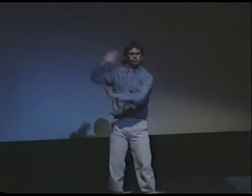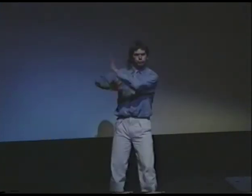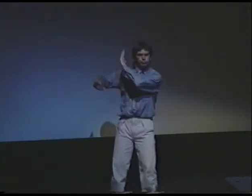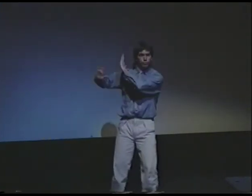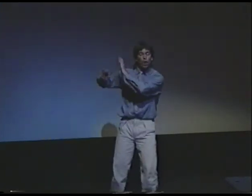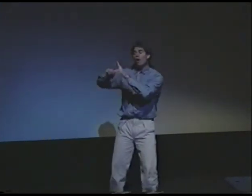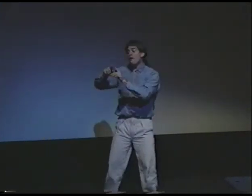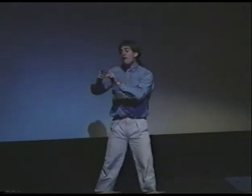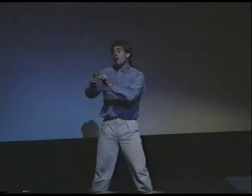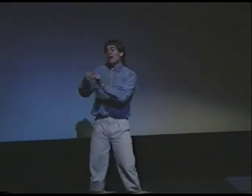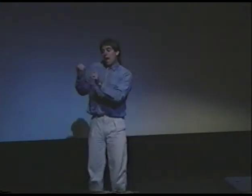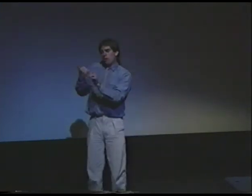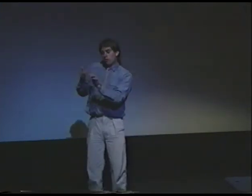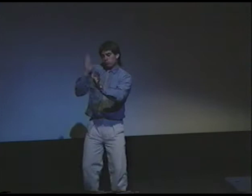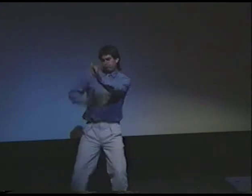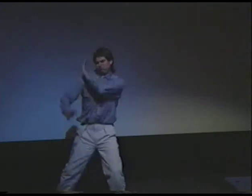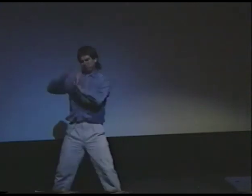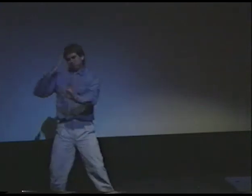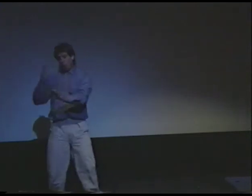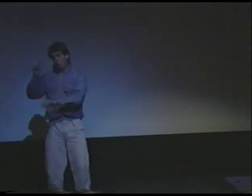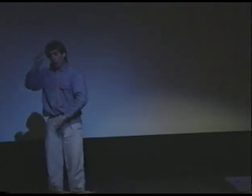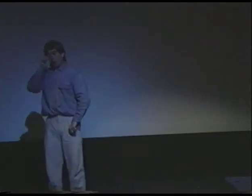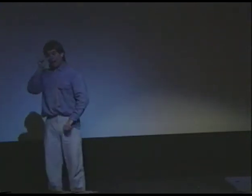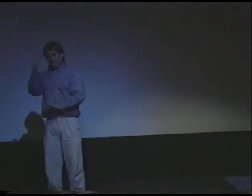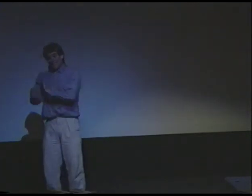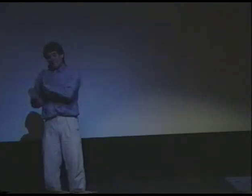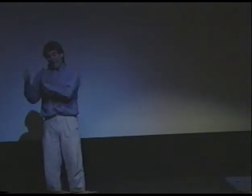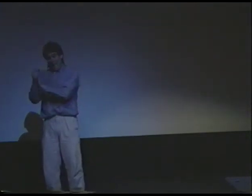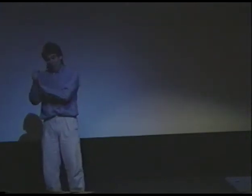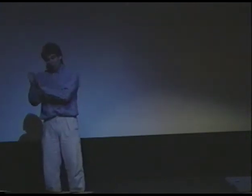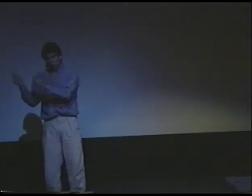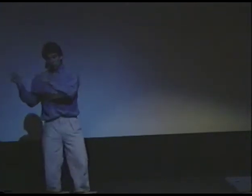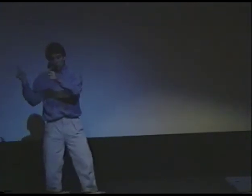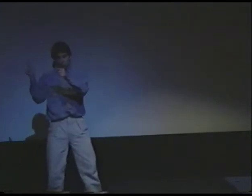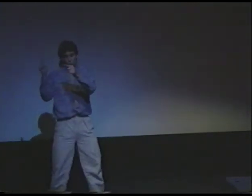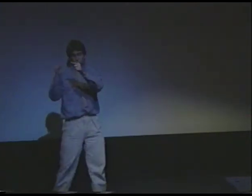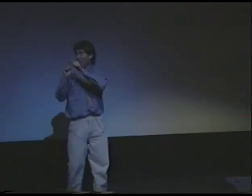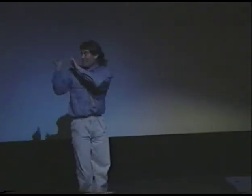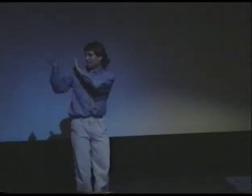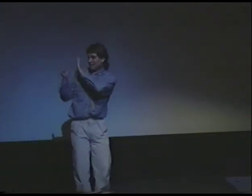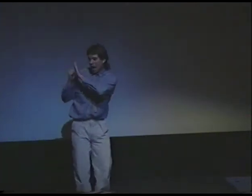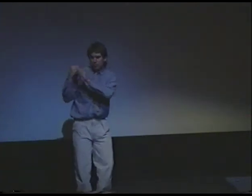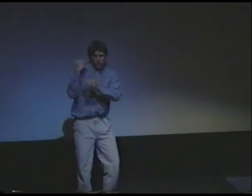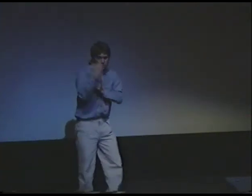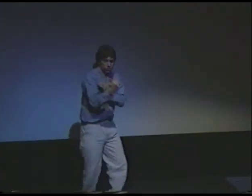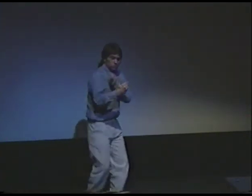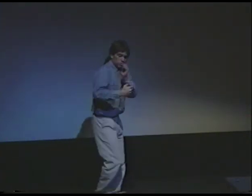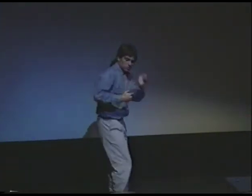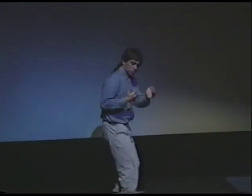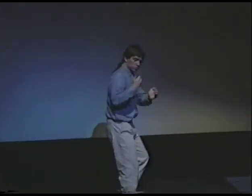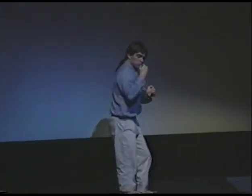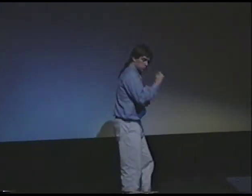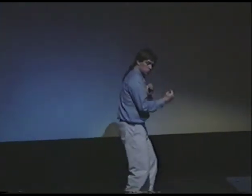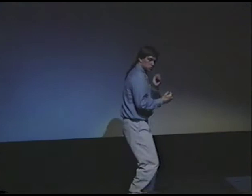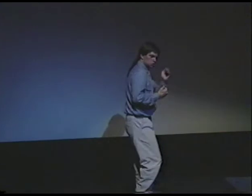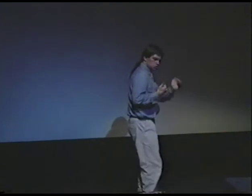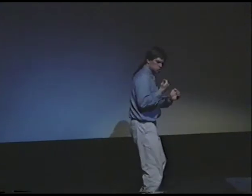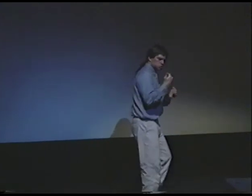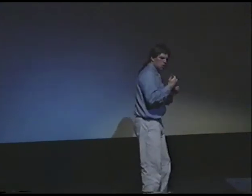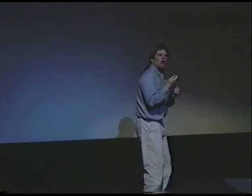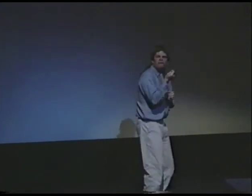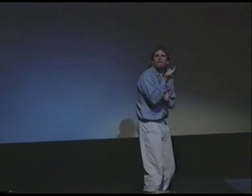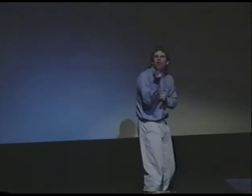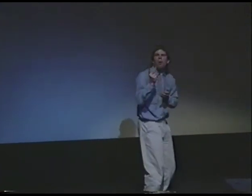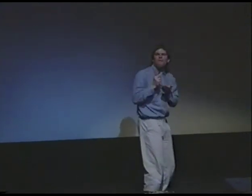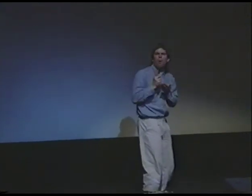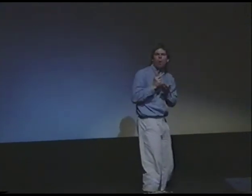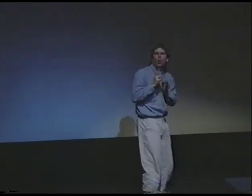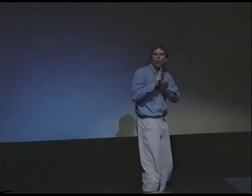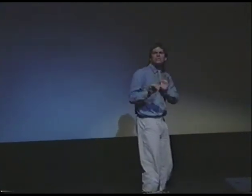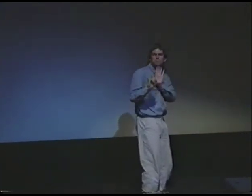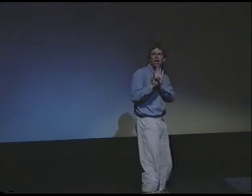Now, from Greek times all the way through Shakespeare,